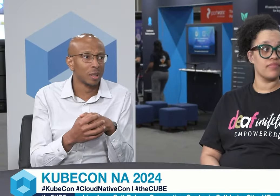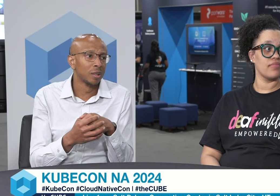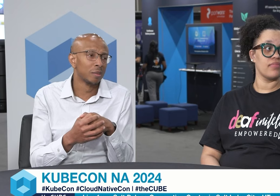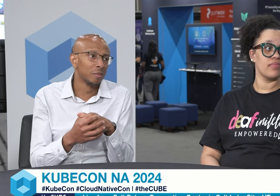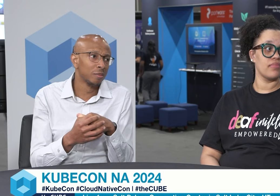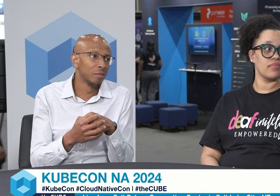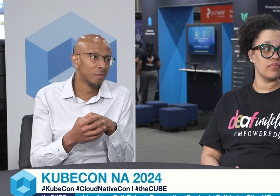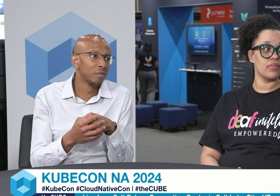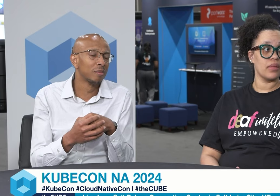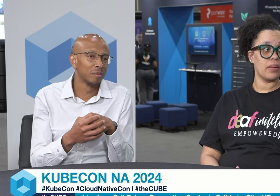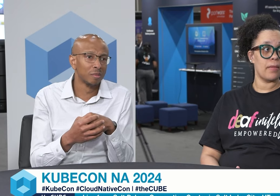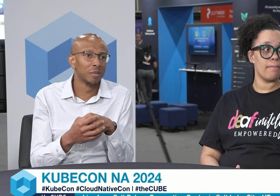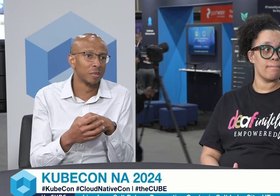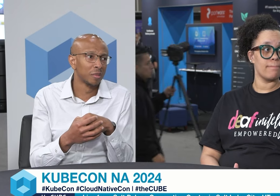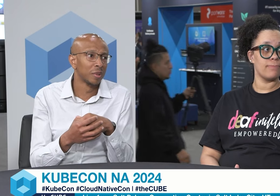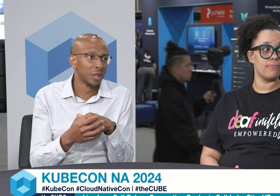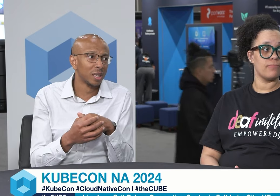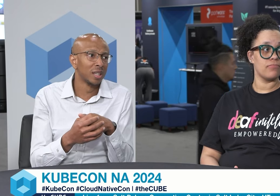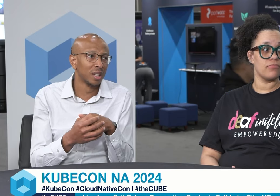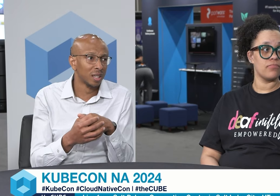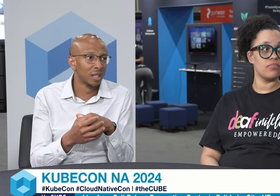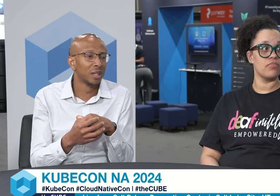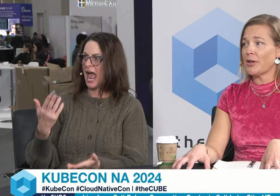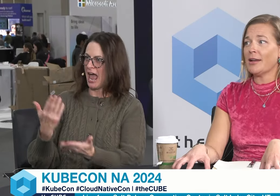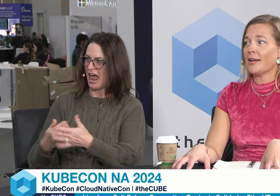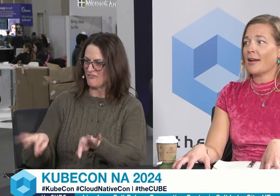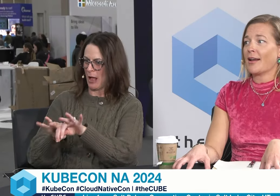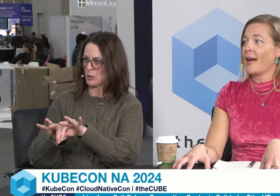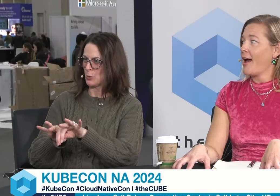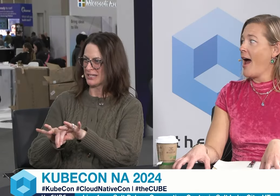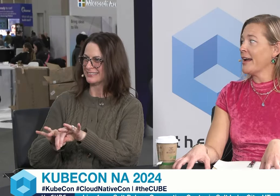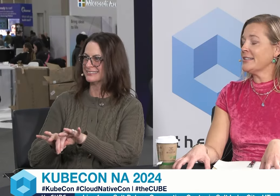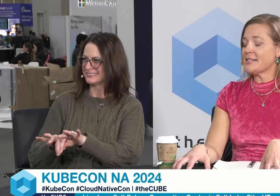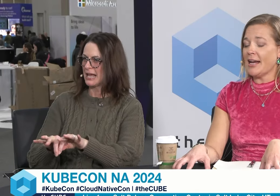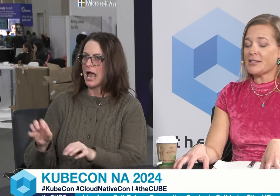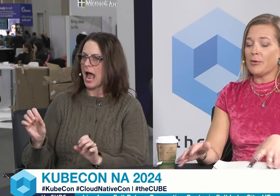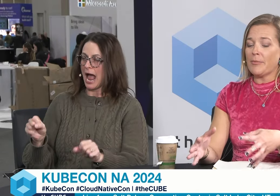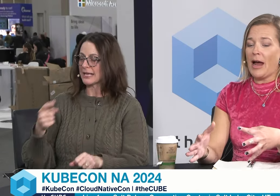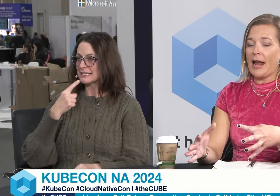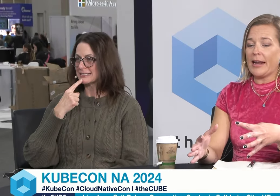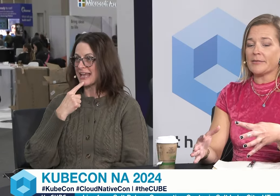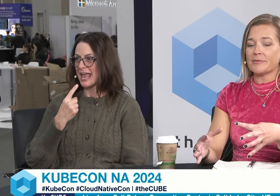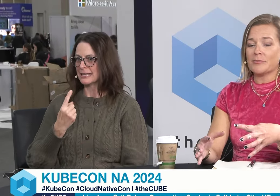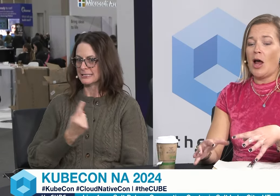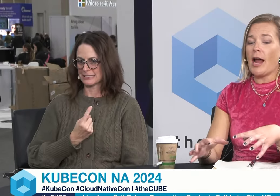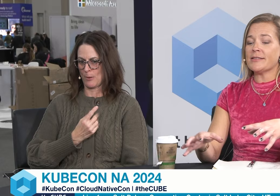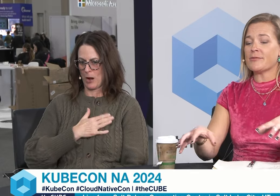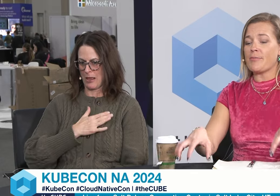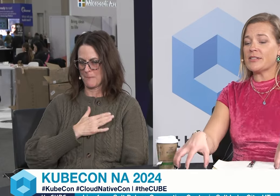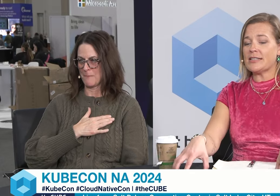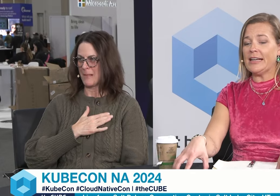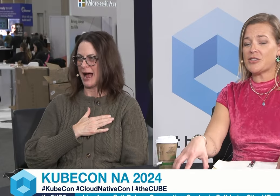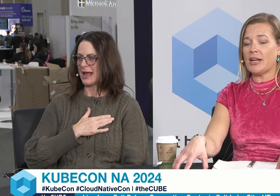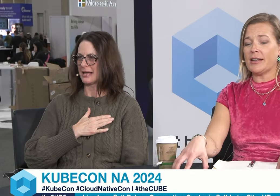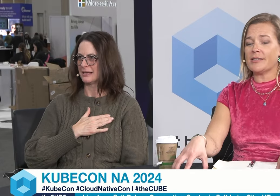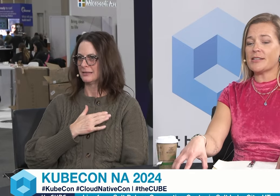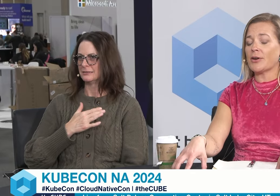that people feel seen and valued. I can say so one of my lines and representation